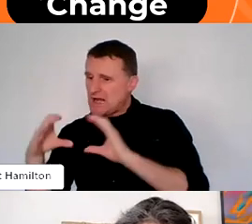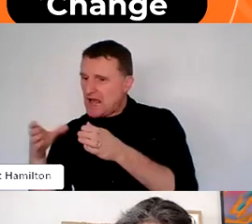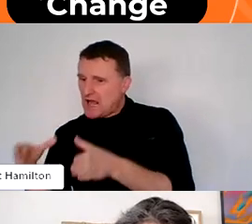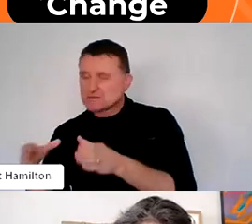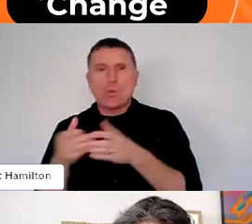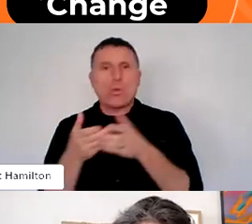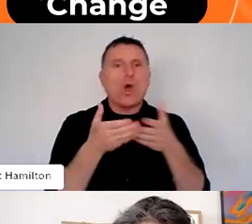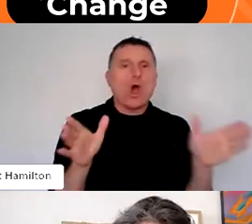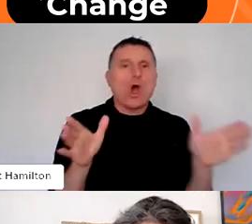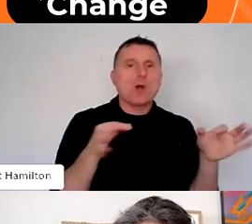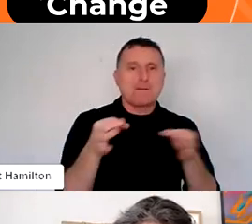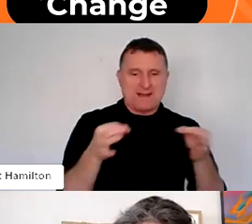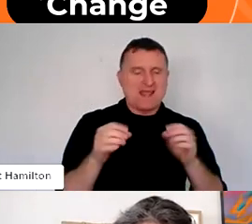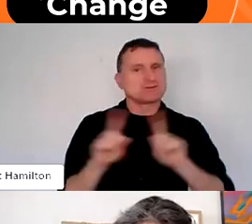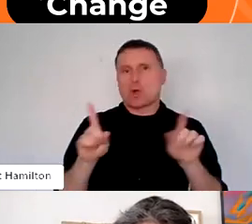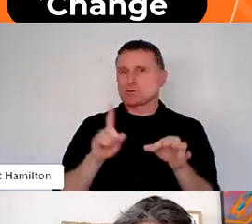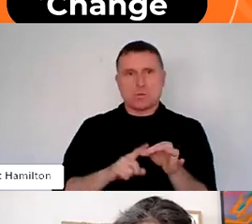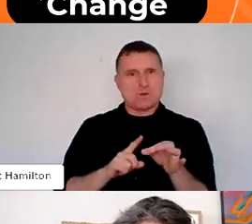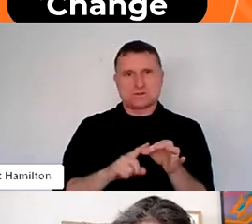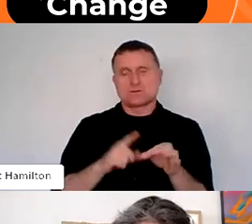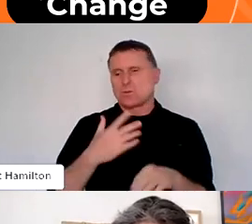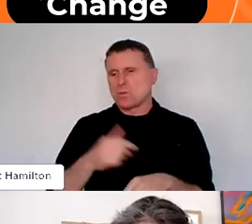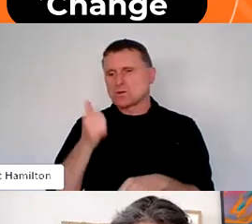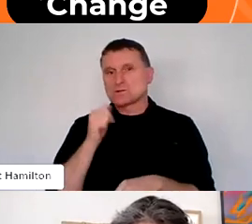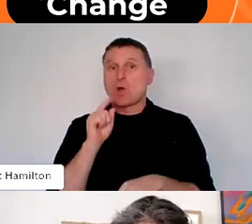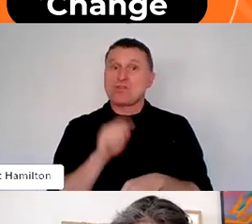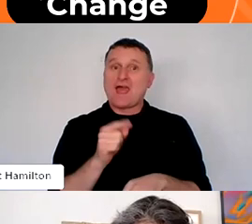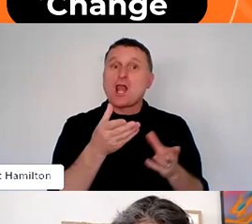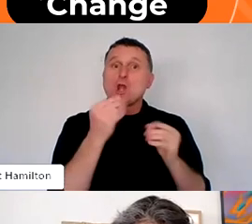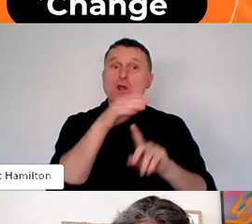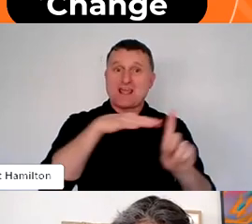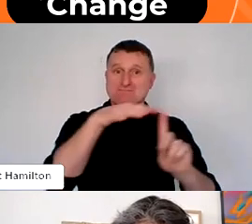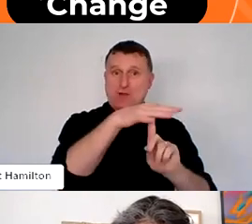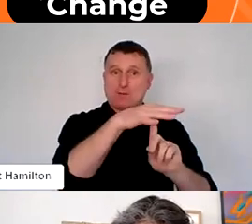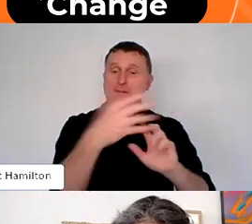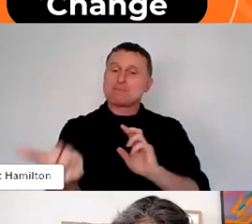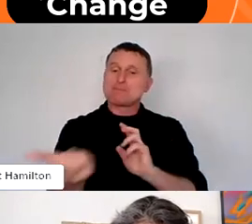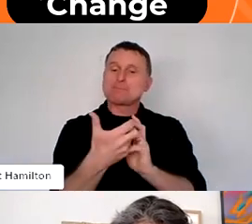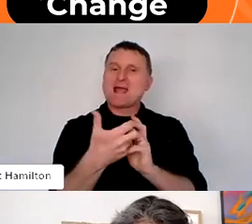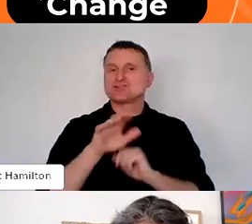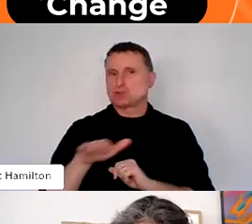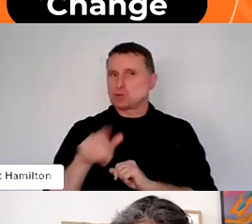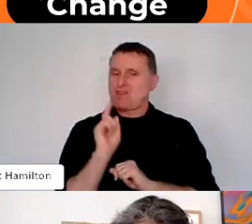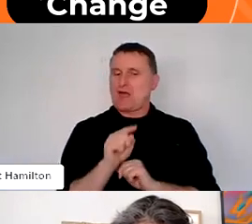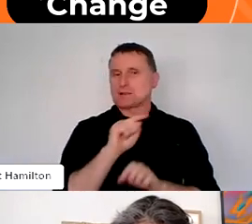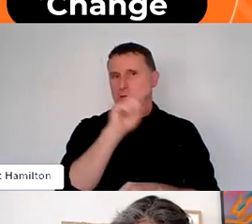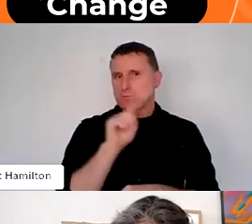not the question. The question is, is this learning environment designed with the children in mind. And given that children come in